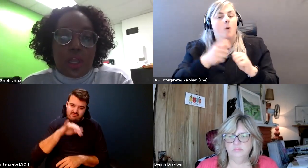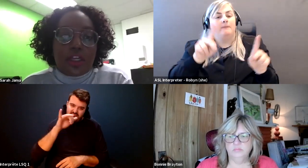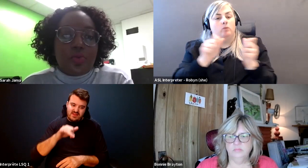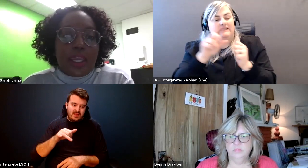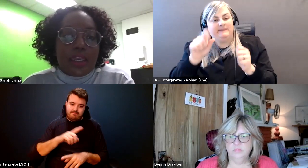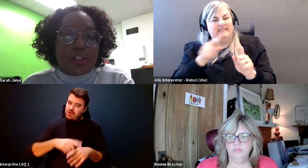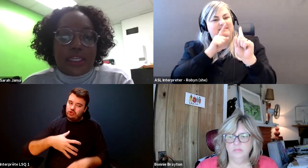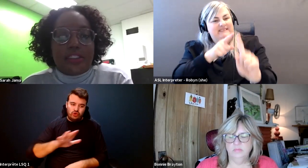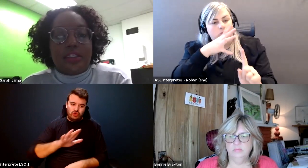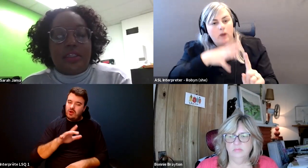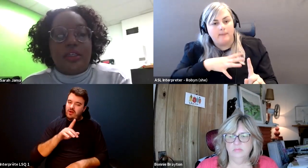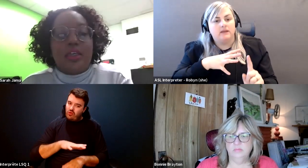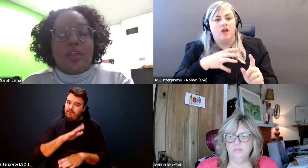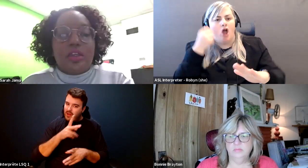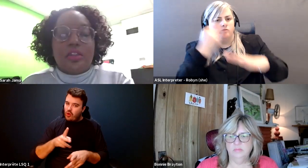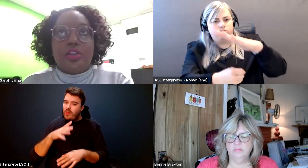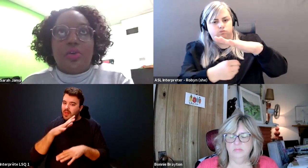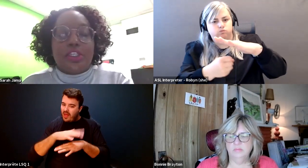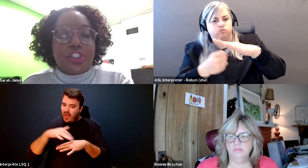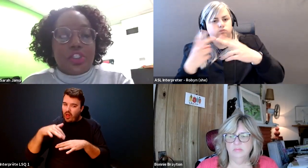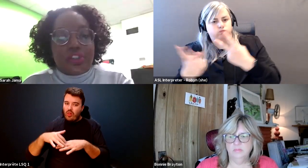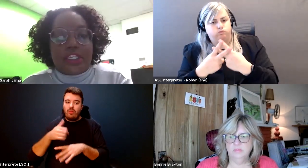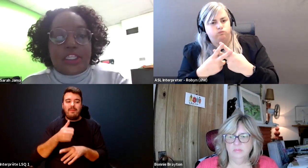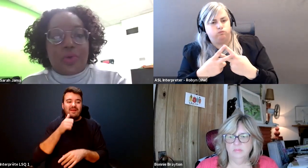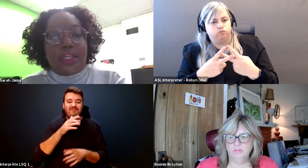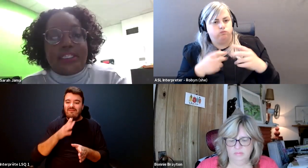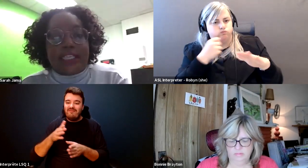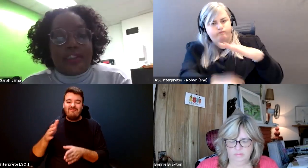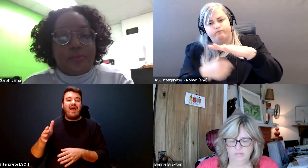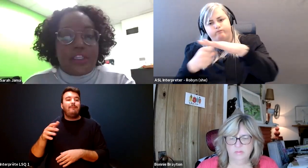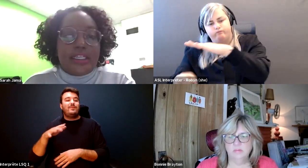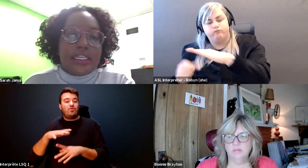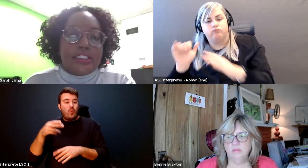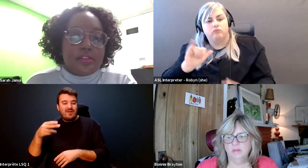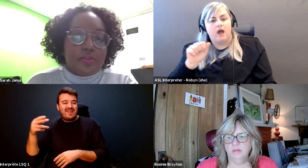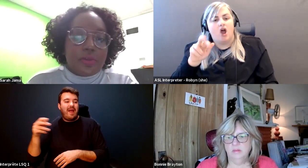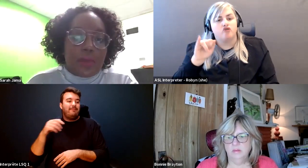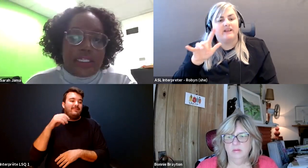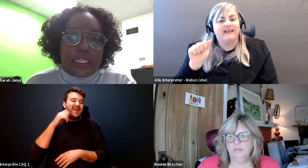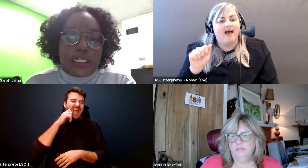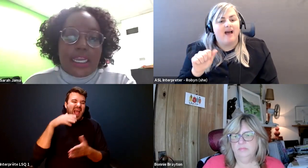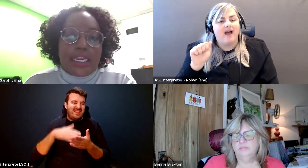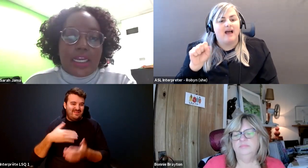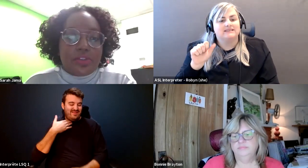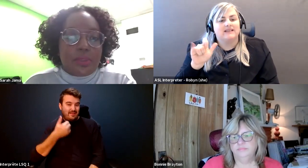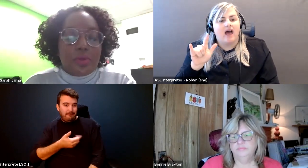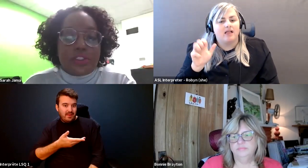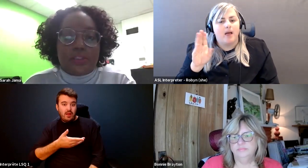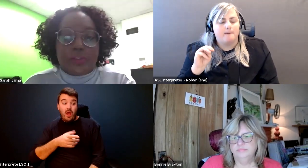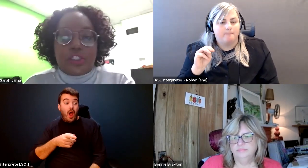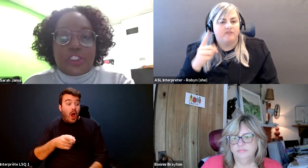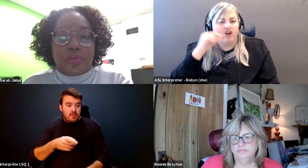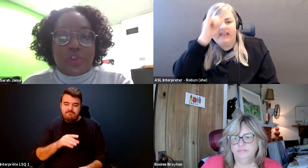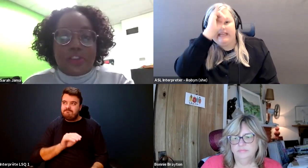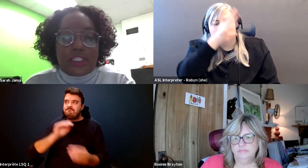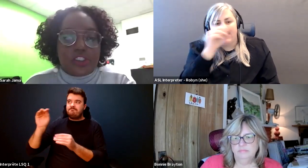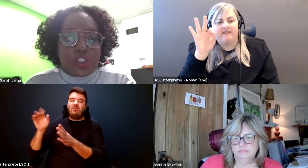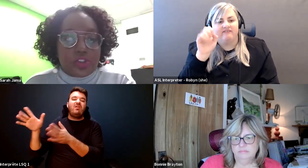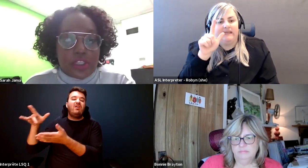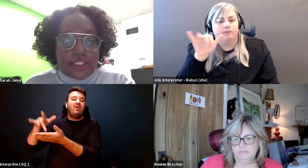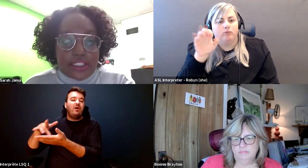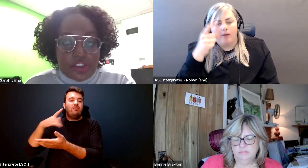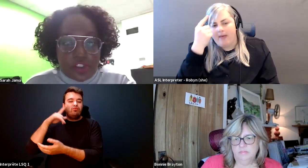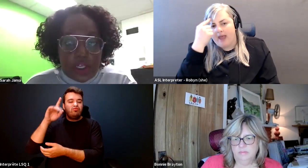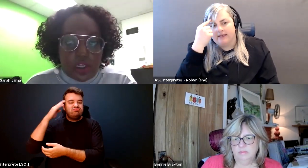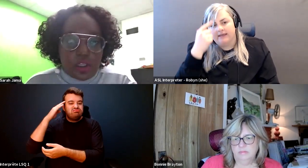Sarah Jama: were locked away were sent to you know institutions like the really awesome for the idiots and the feeble minded and how people with disabilities were forcibly institutionalized against their will.